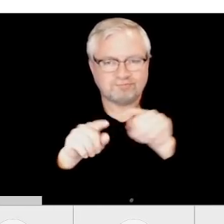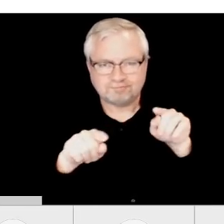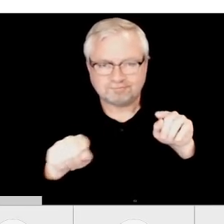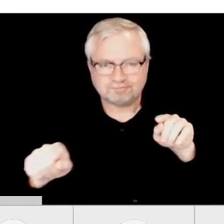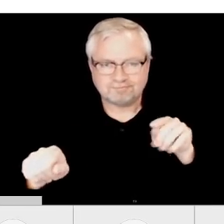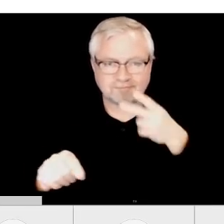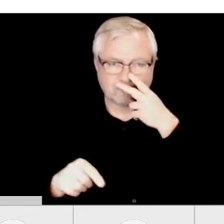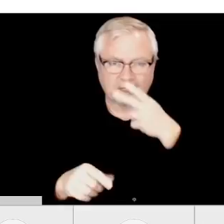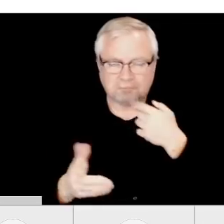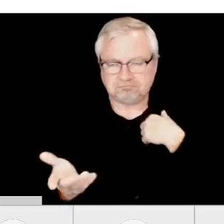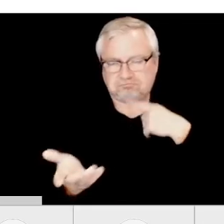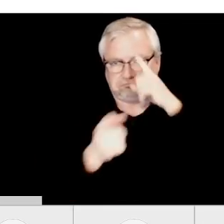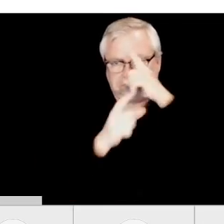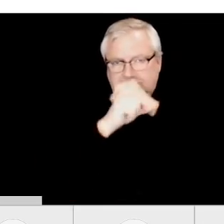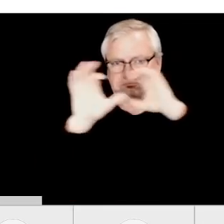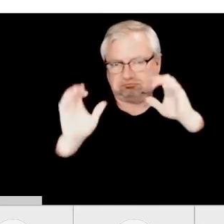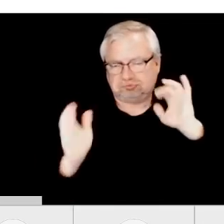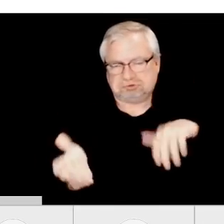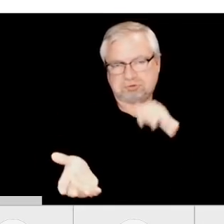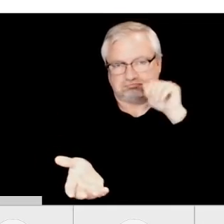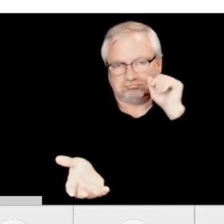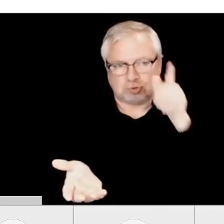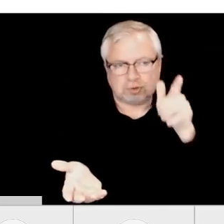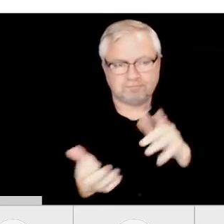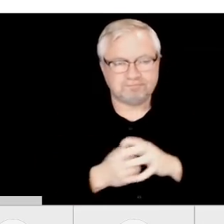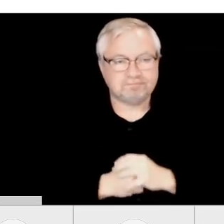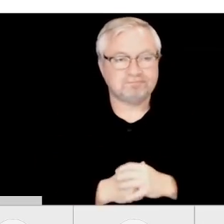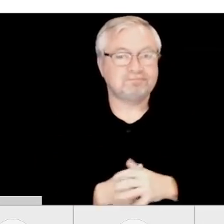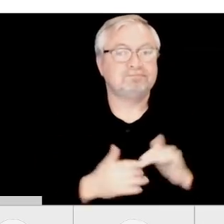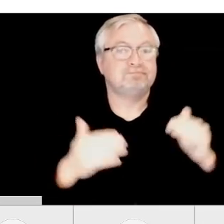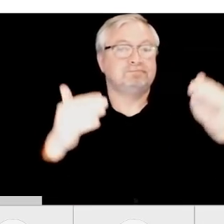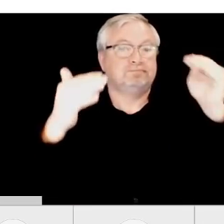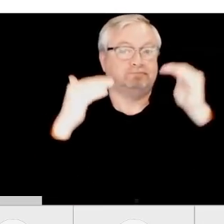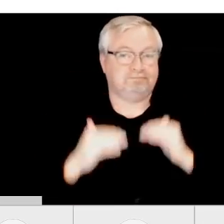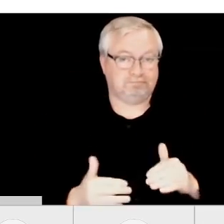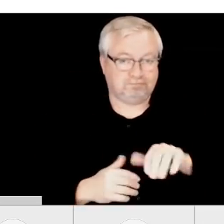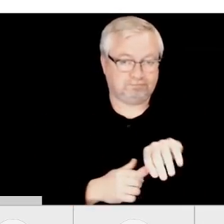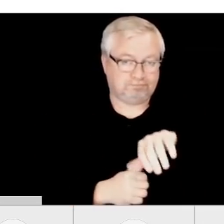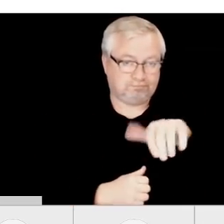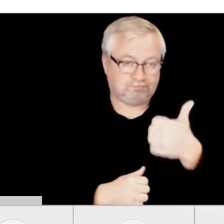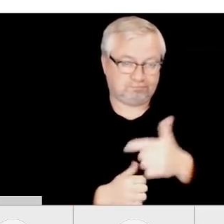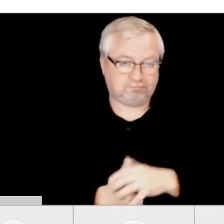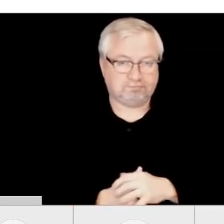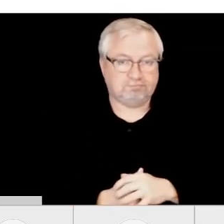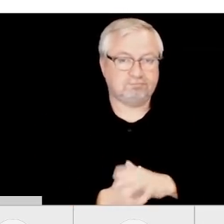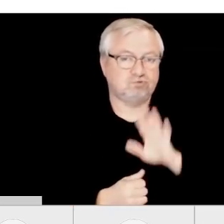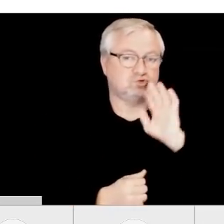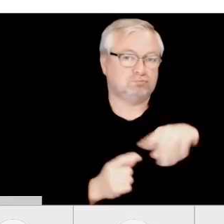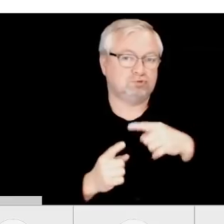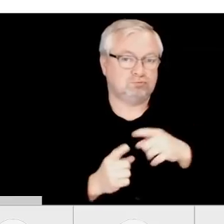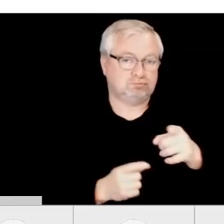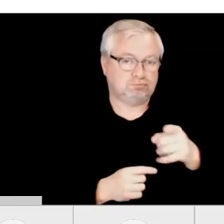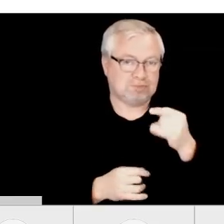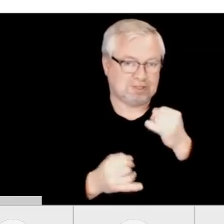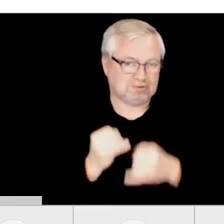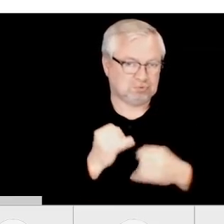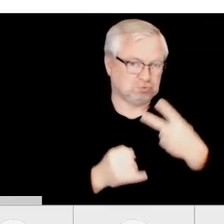The third slide and the last two scenarios I want to show you are --